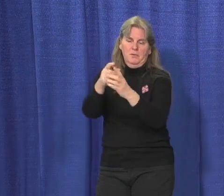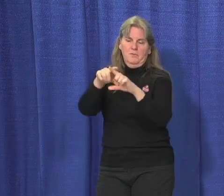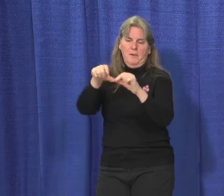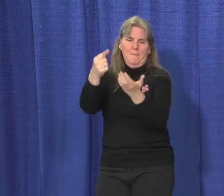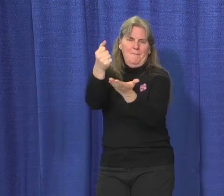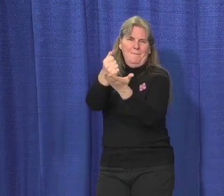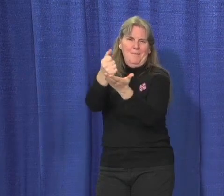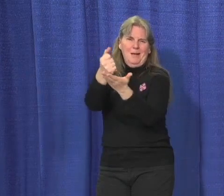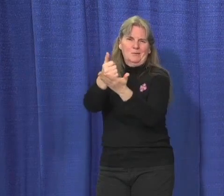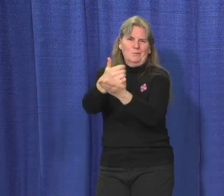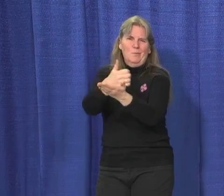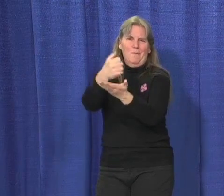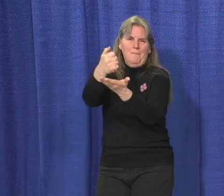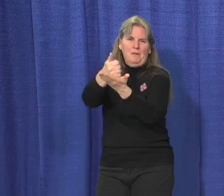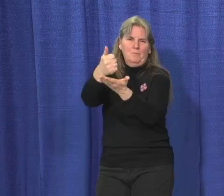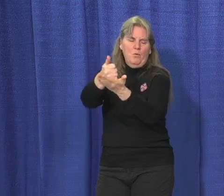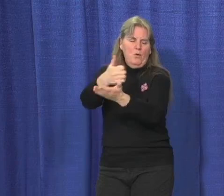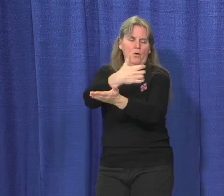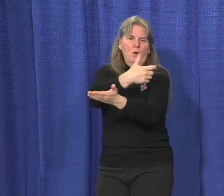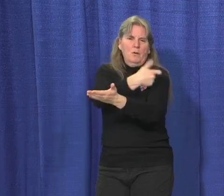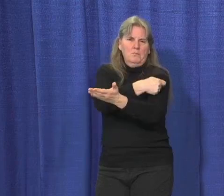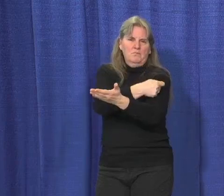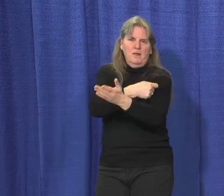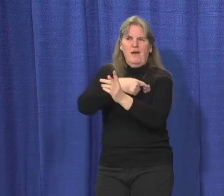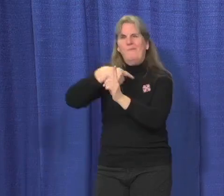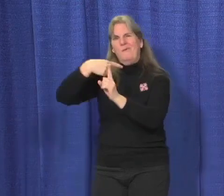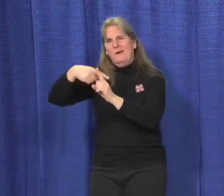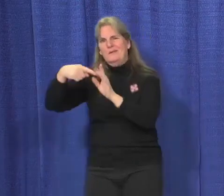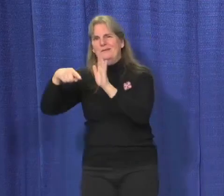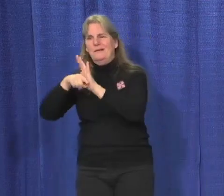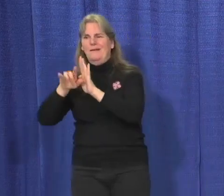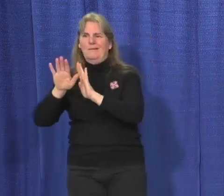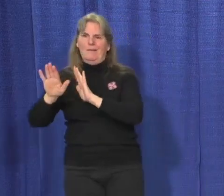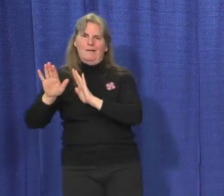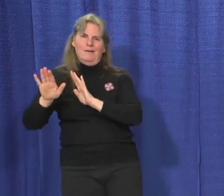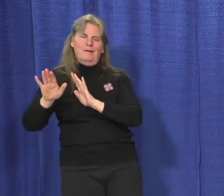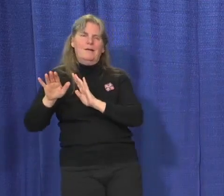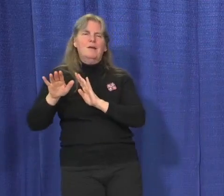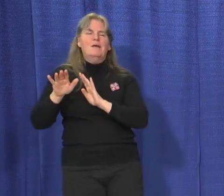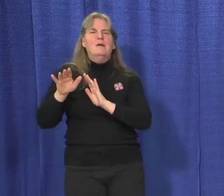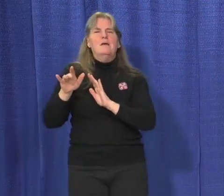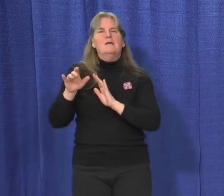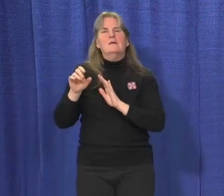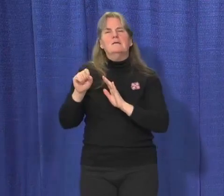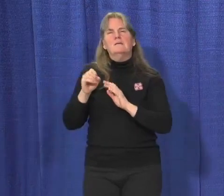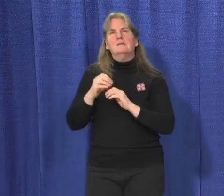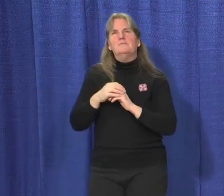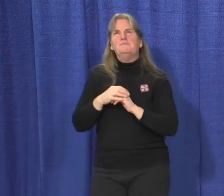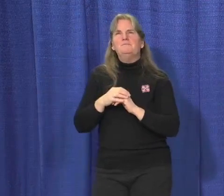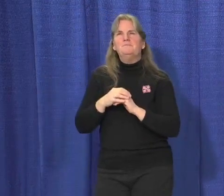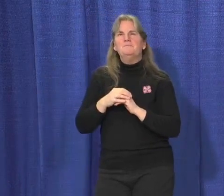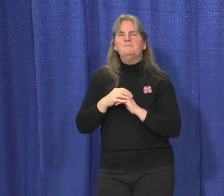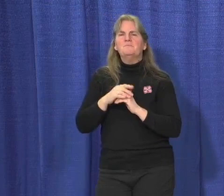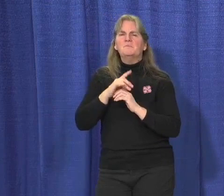rationale. And I think, you know, it's an